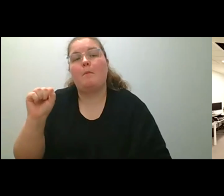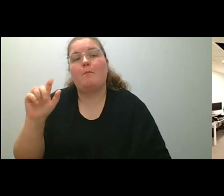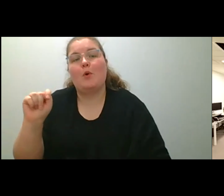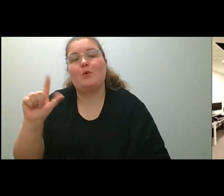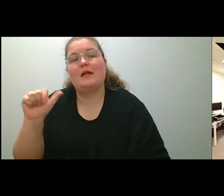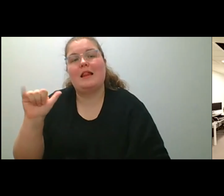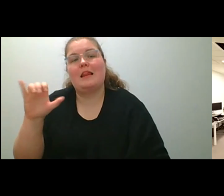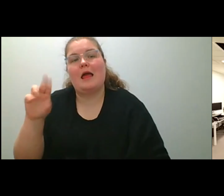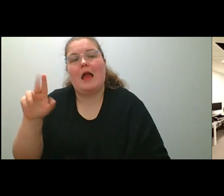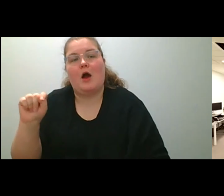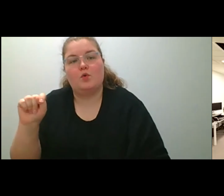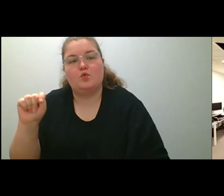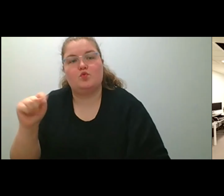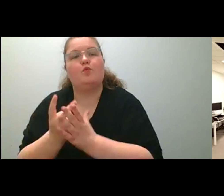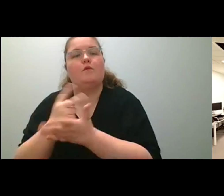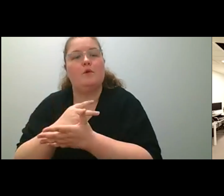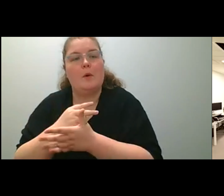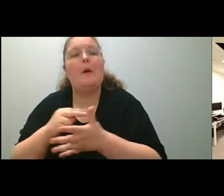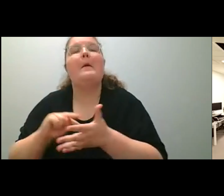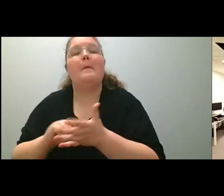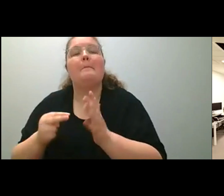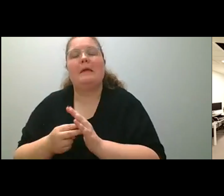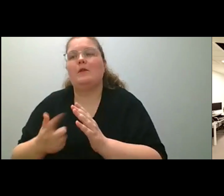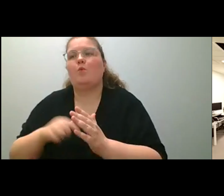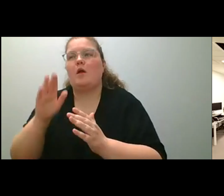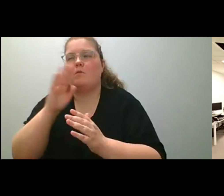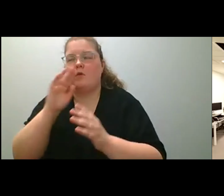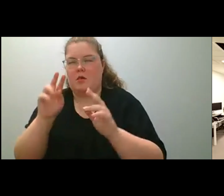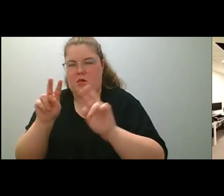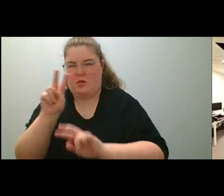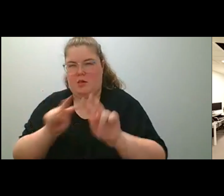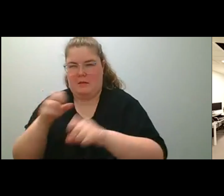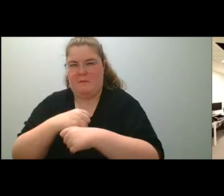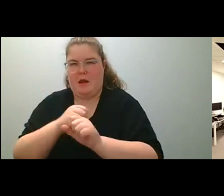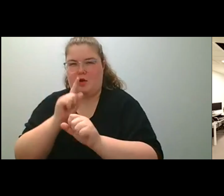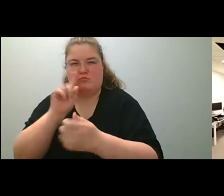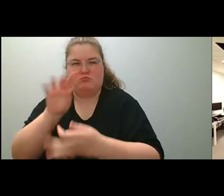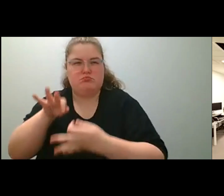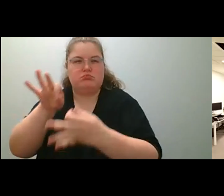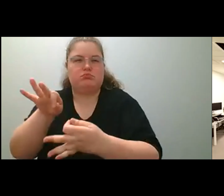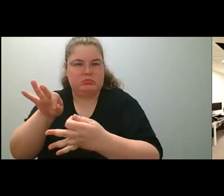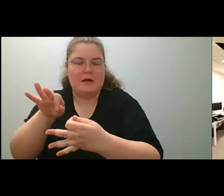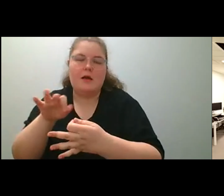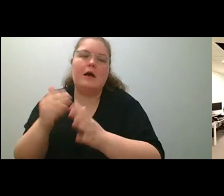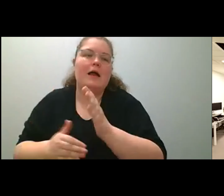and make sure that all of that looks good. If the client has decided to do the layout on their own.